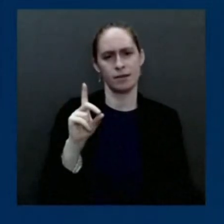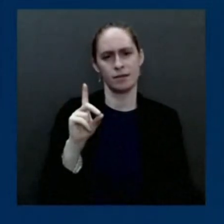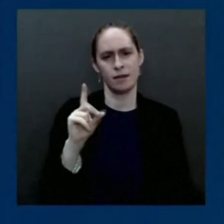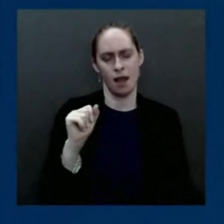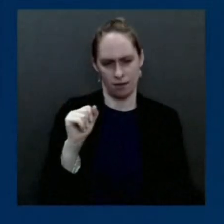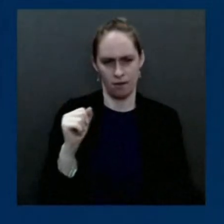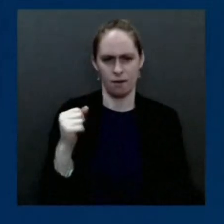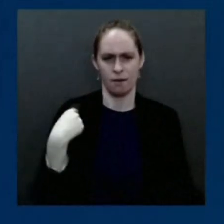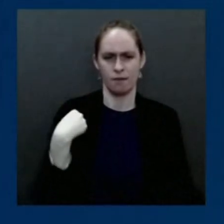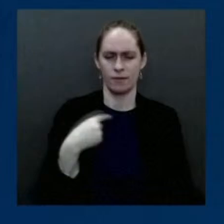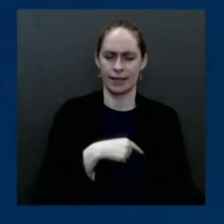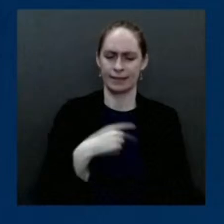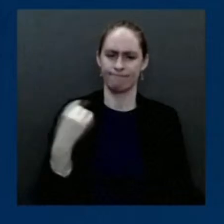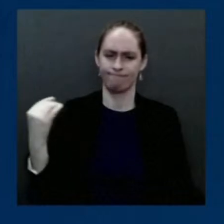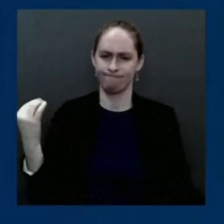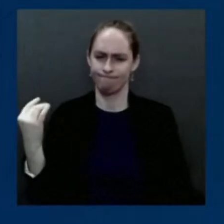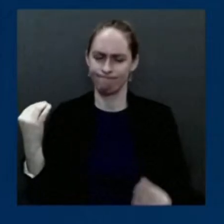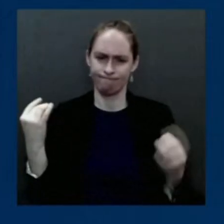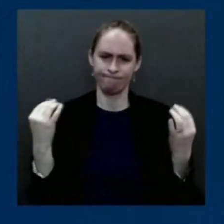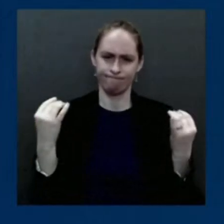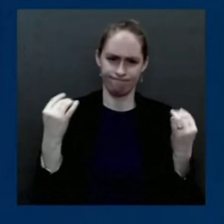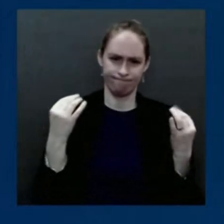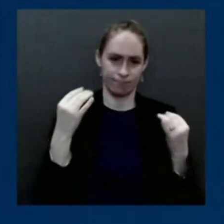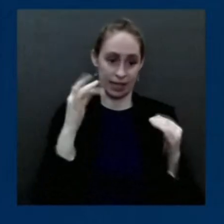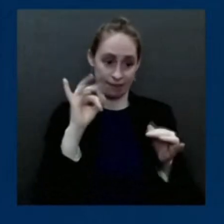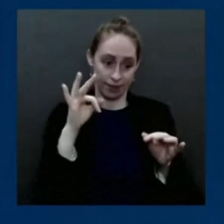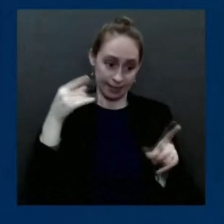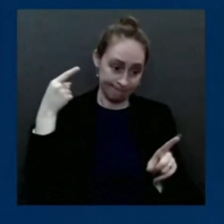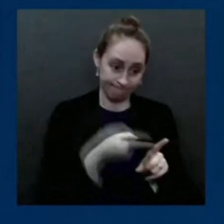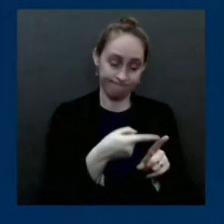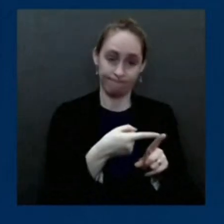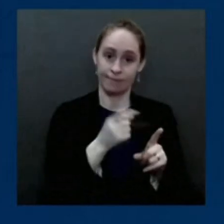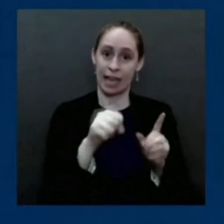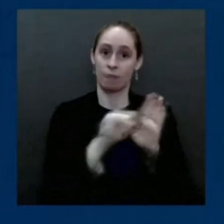THEY WERE LOOKING AT THE SENSITIVITY WITH REGARD TO